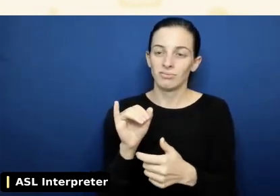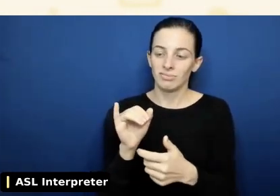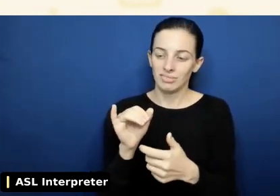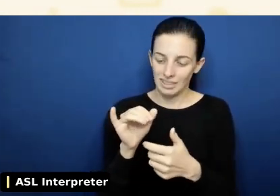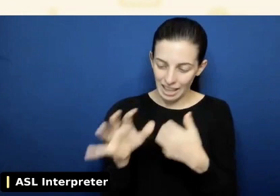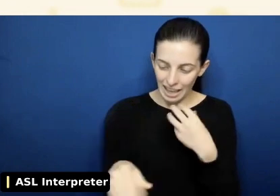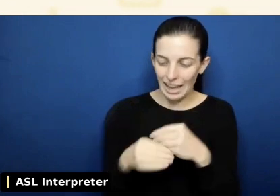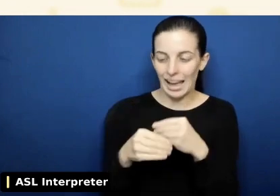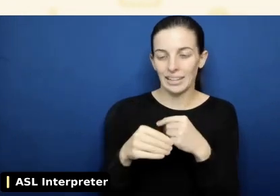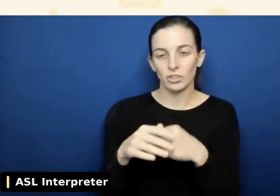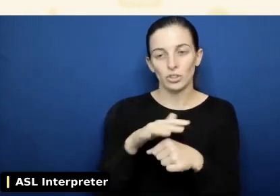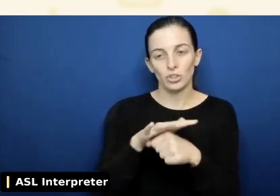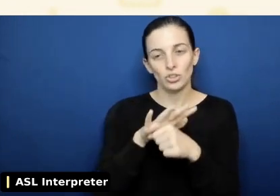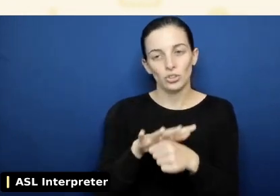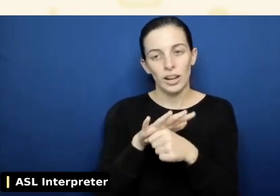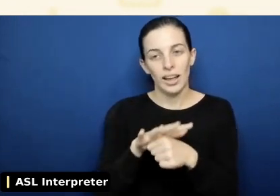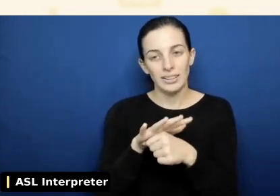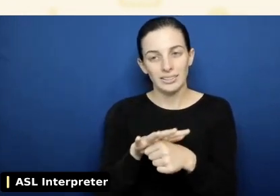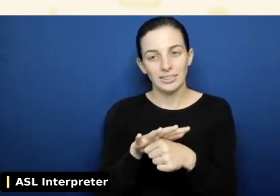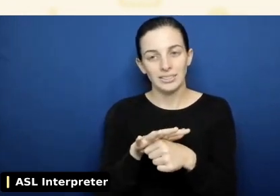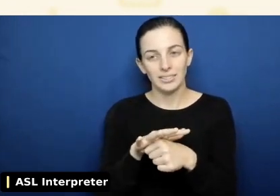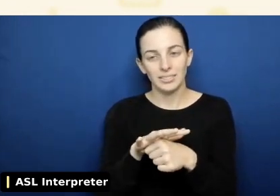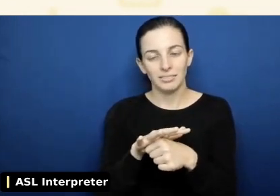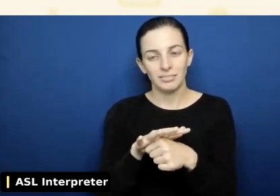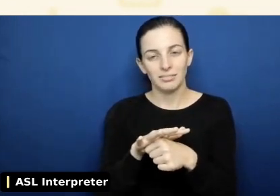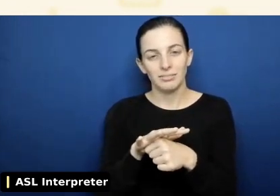as a virus infection, is also tailoring to this.